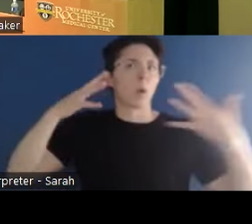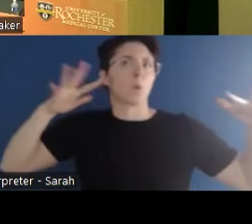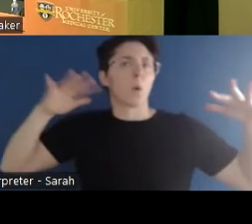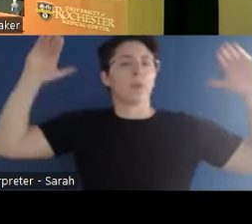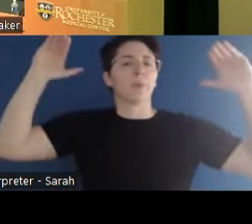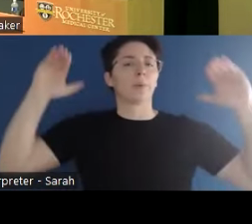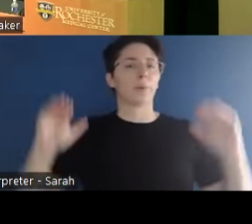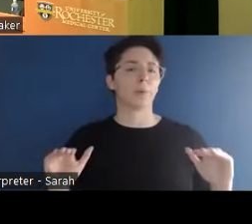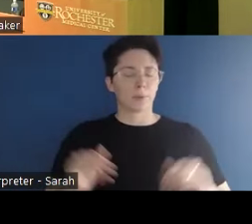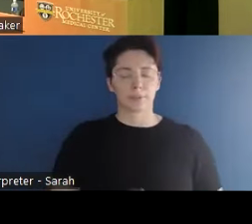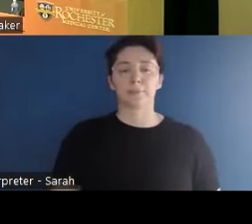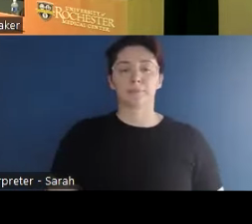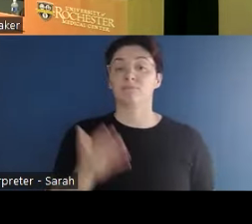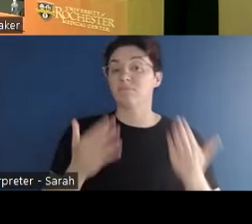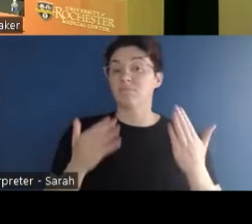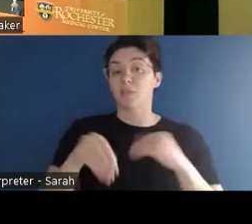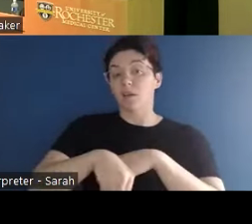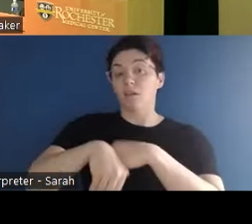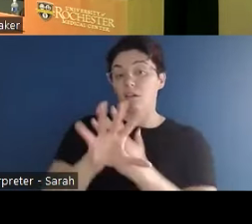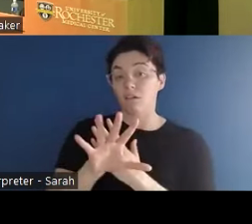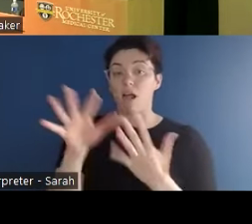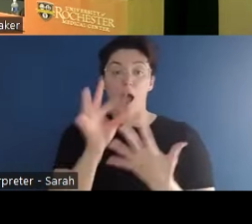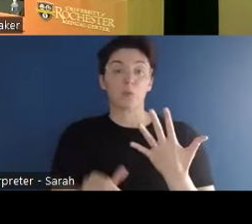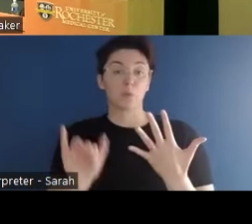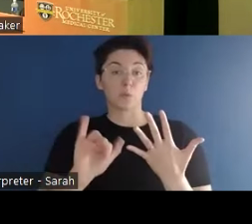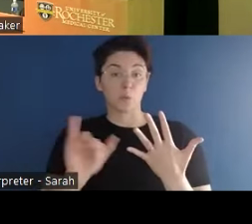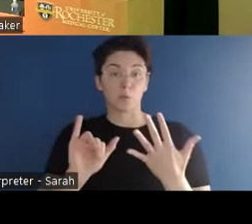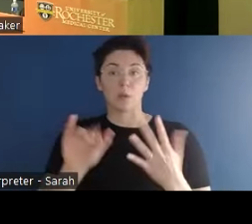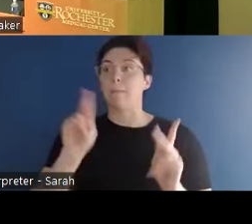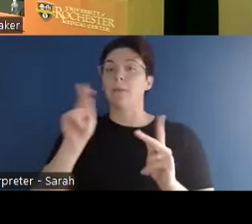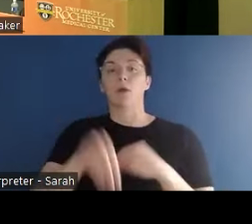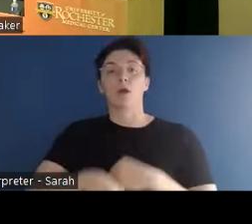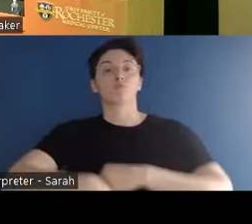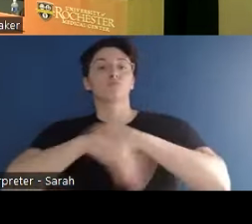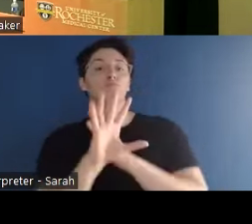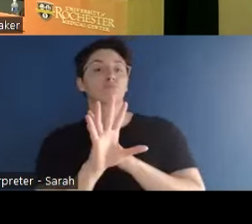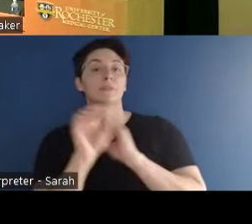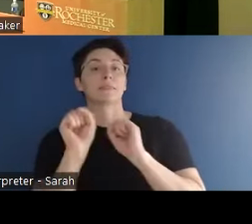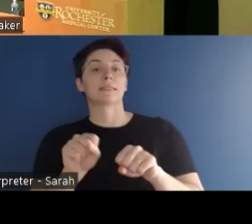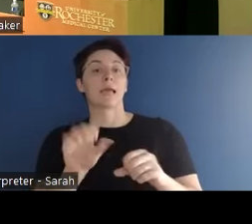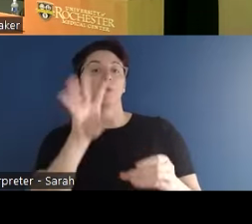maybe considering virtual options so people can participate but be in the comfort of their own